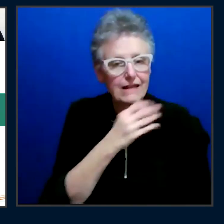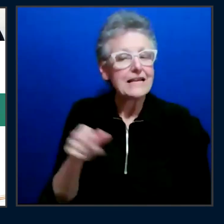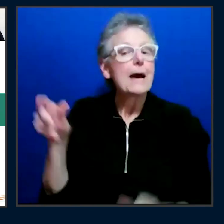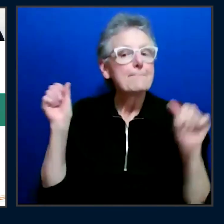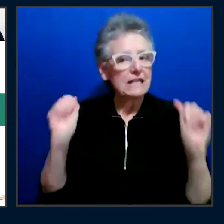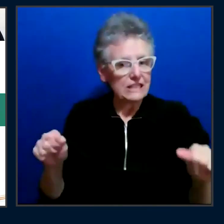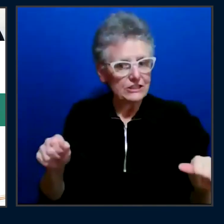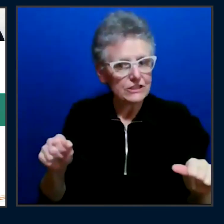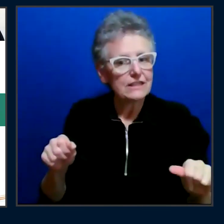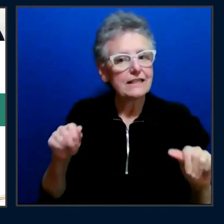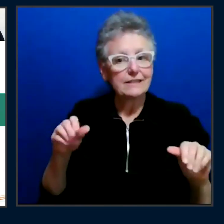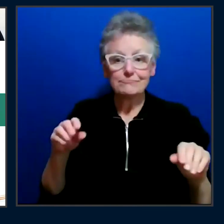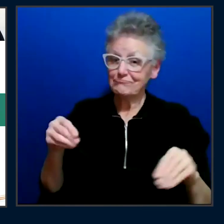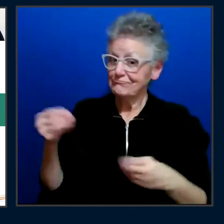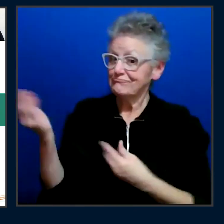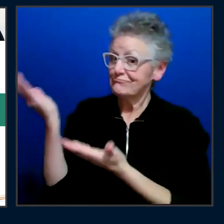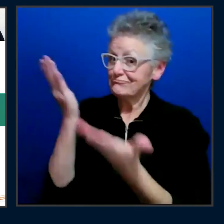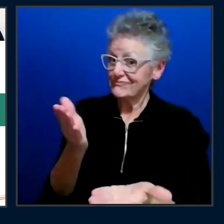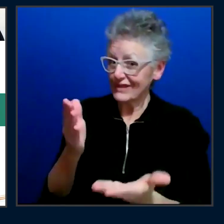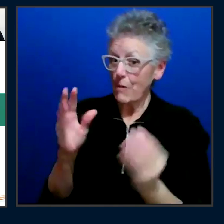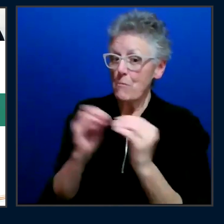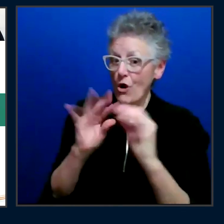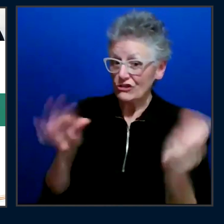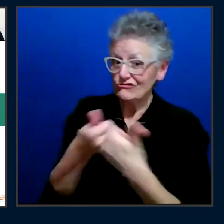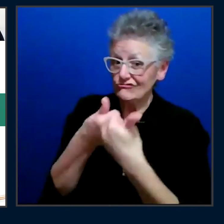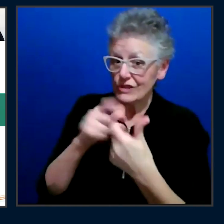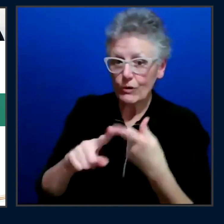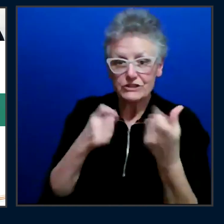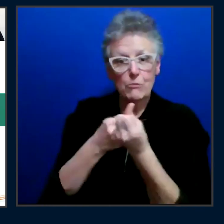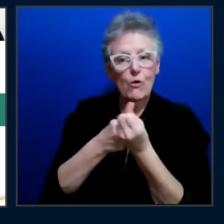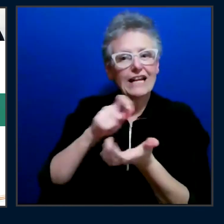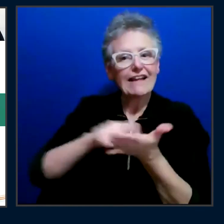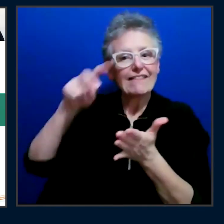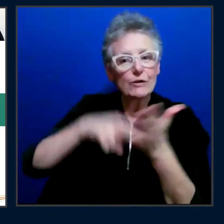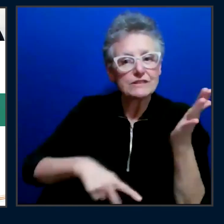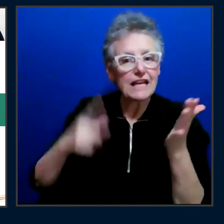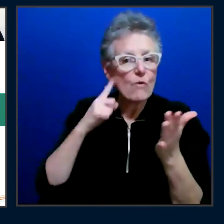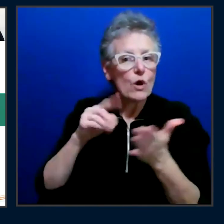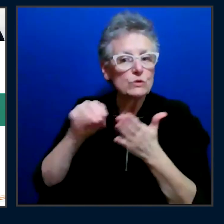and this potentially presents additional challenges when supporting literacy for students who are deaf